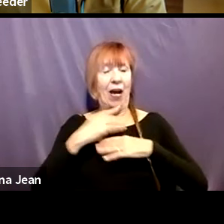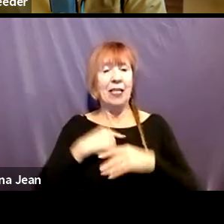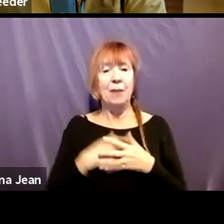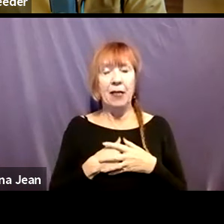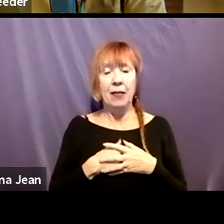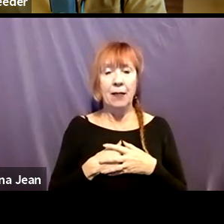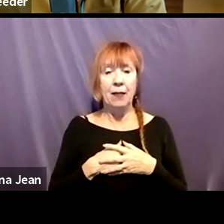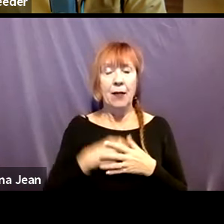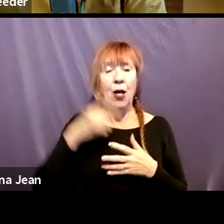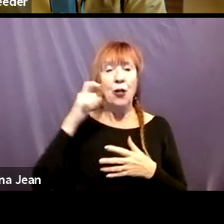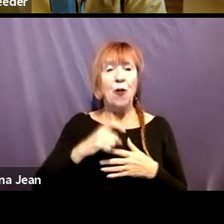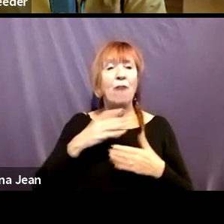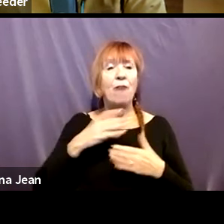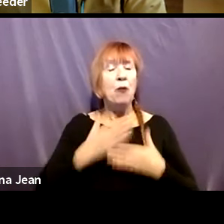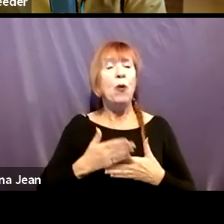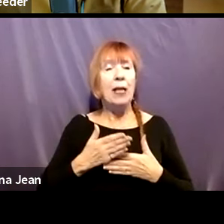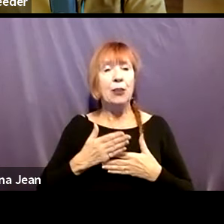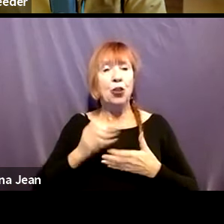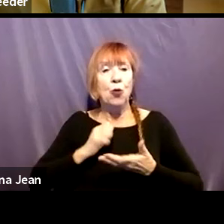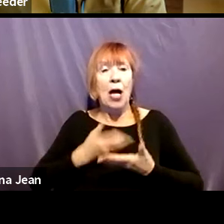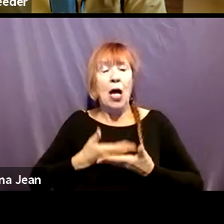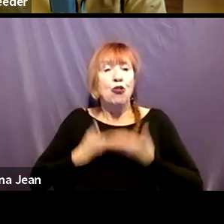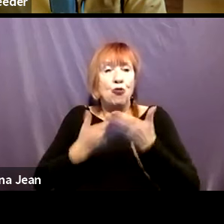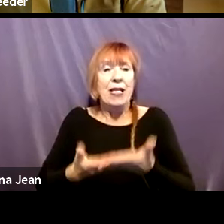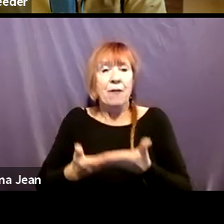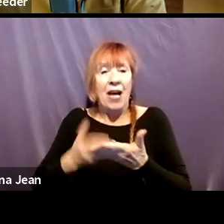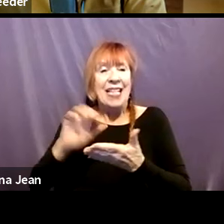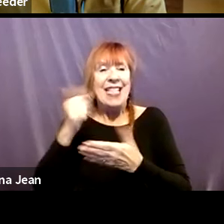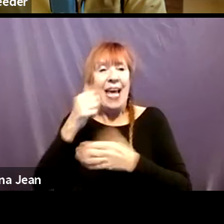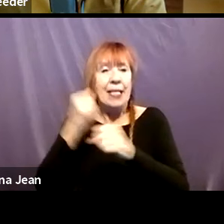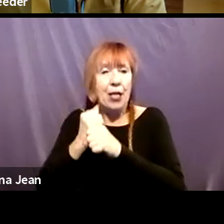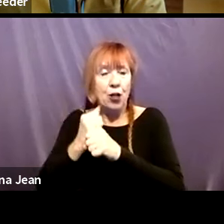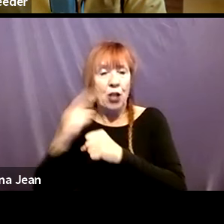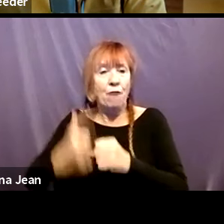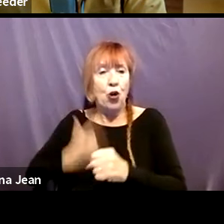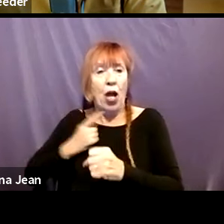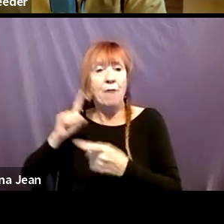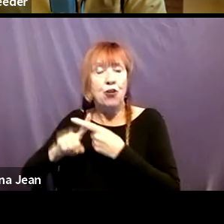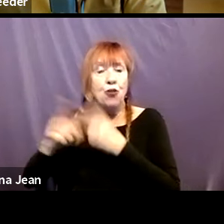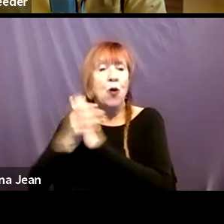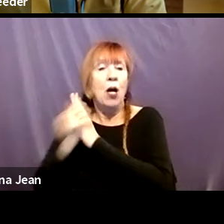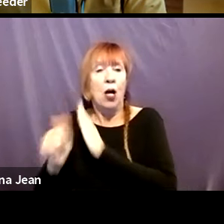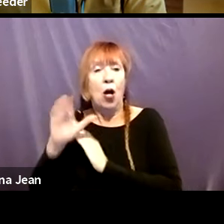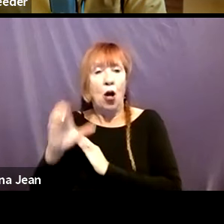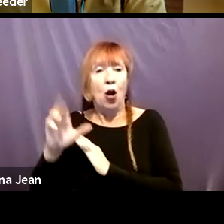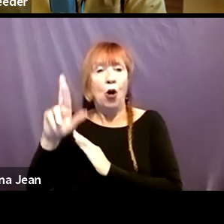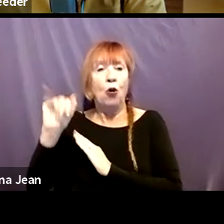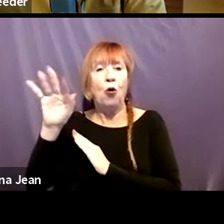like 10 years of your life on your craft before you make it, and that making it doesn't mean